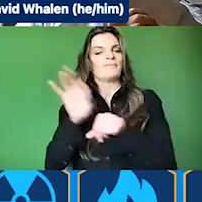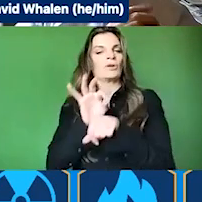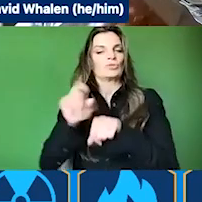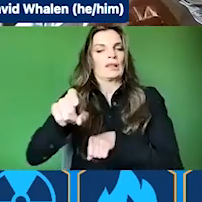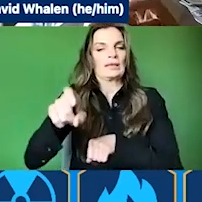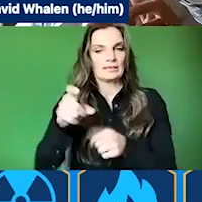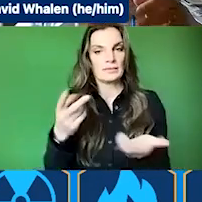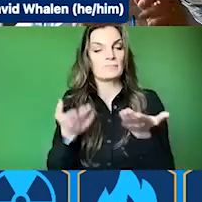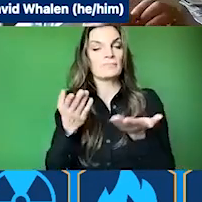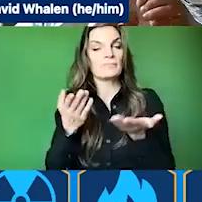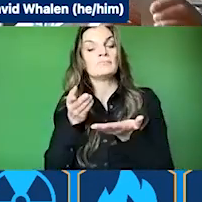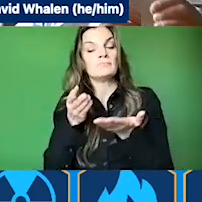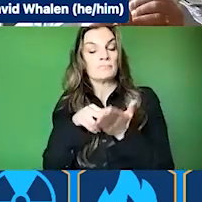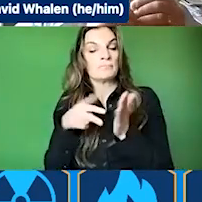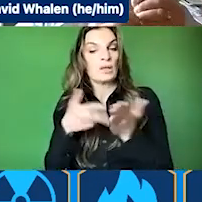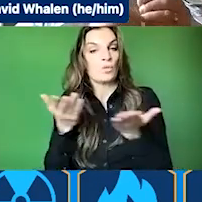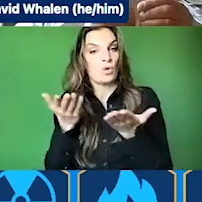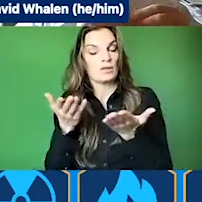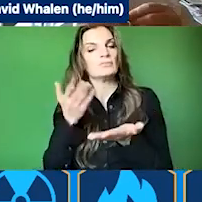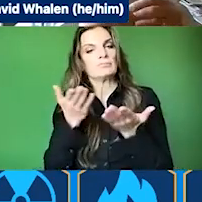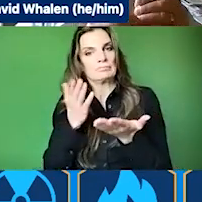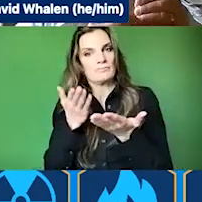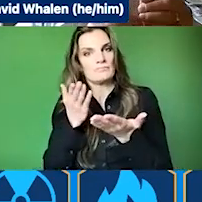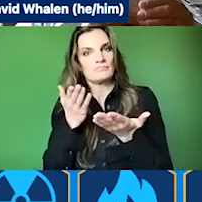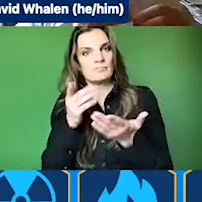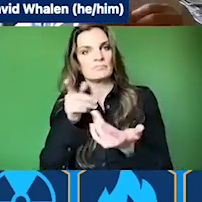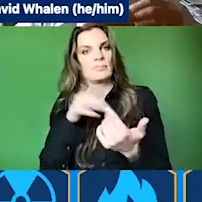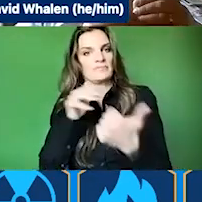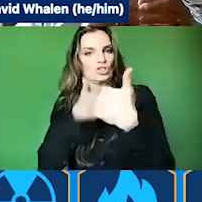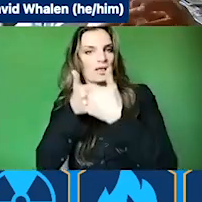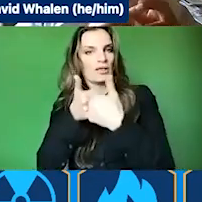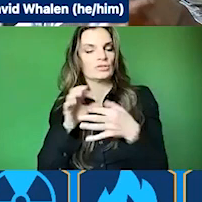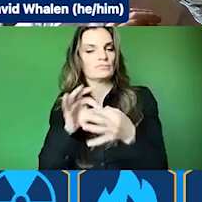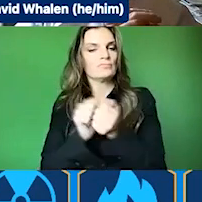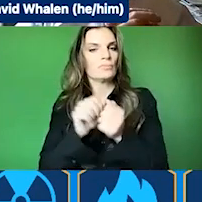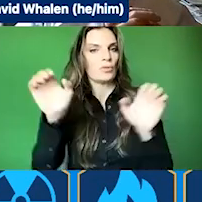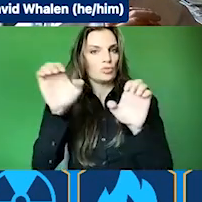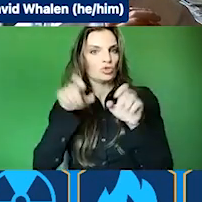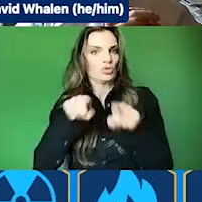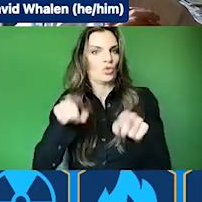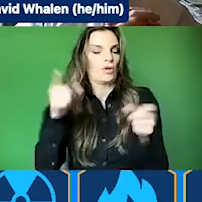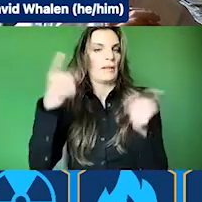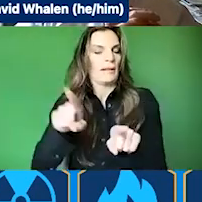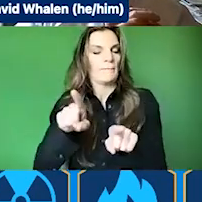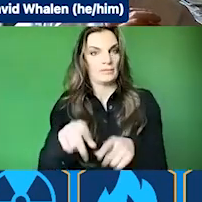will, may have challenges in a disaster, in an emergency. That's a lot of people. And for